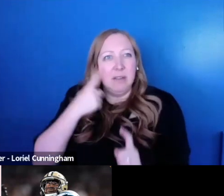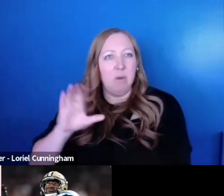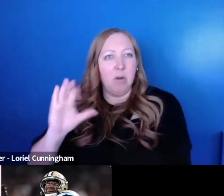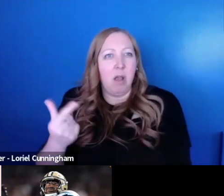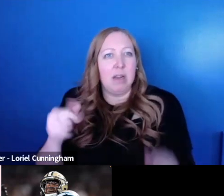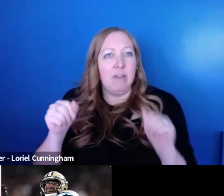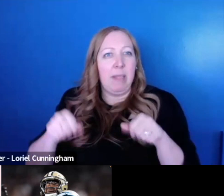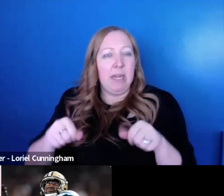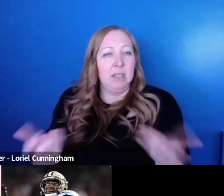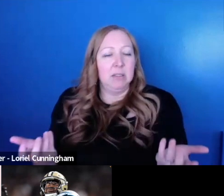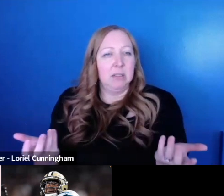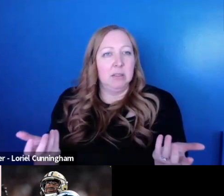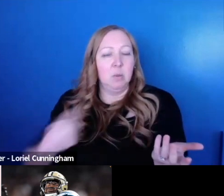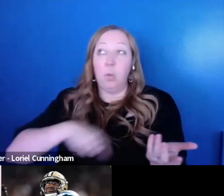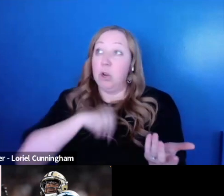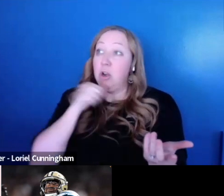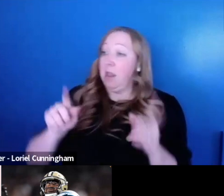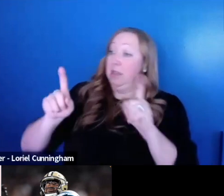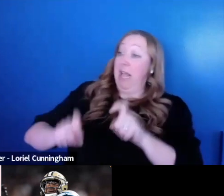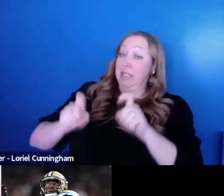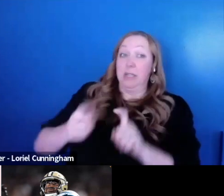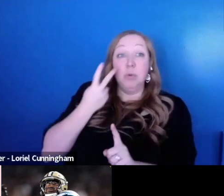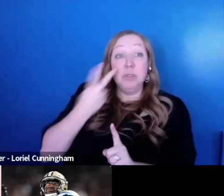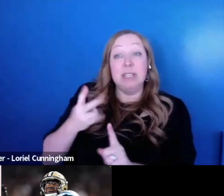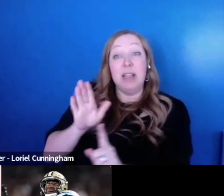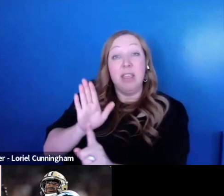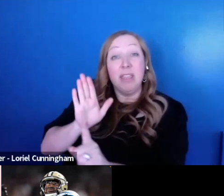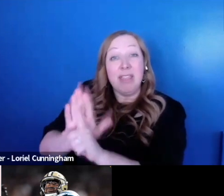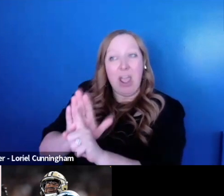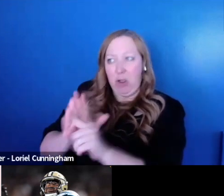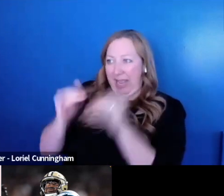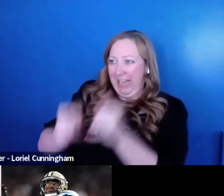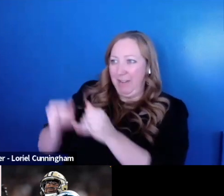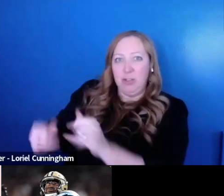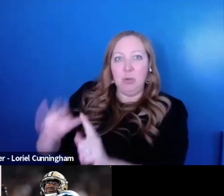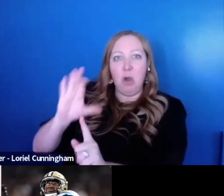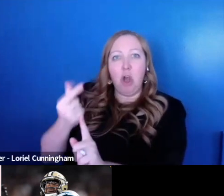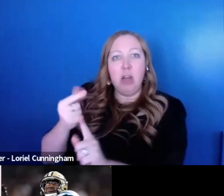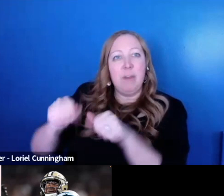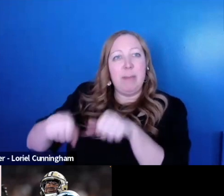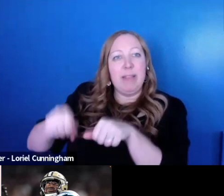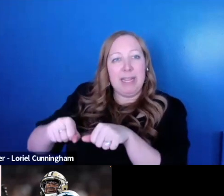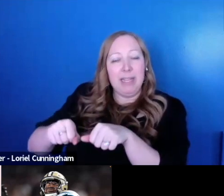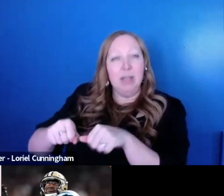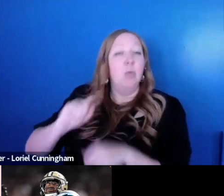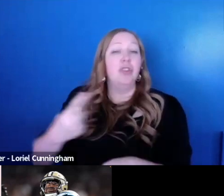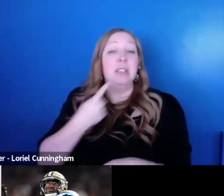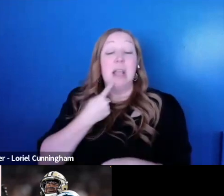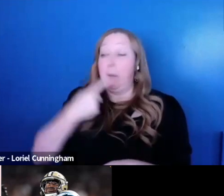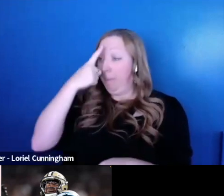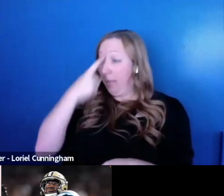to see which individuals' cognitive ability look like, we're taking that as a proxy to say because you're Black, therefore you should have a lower cognitive ability. And